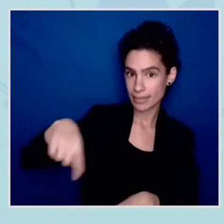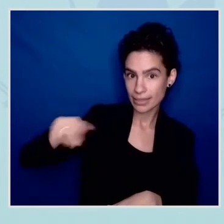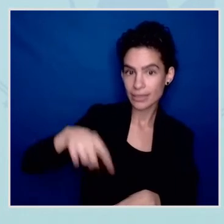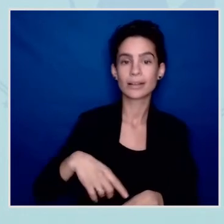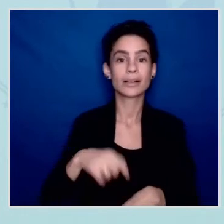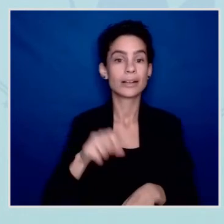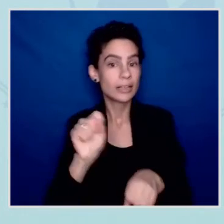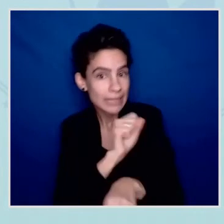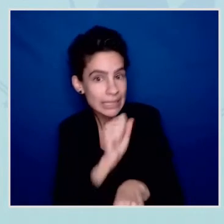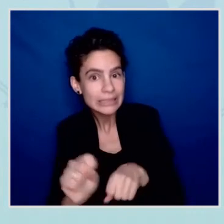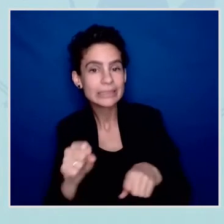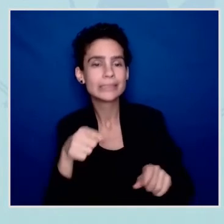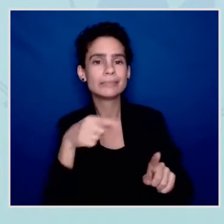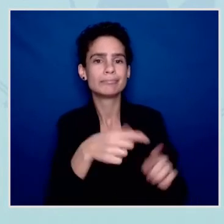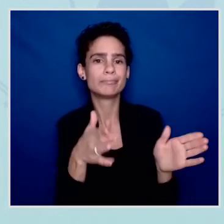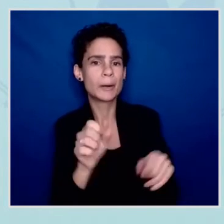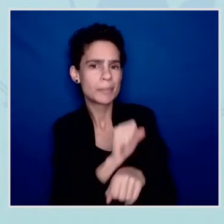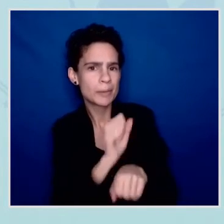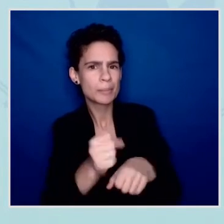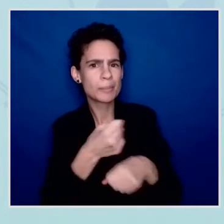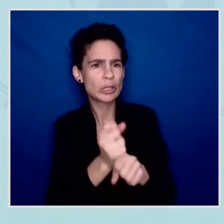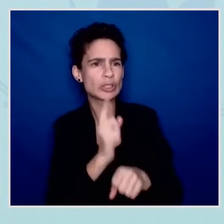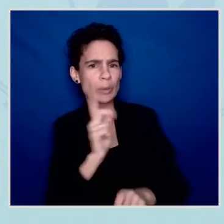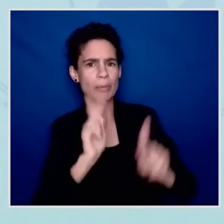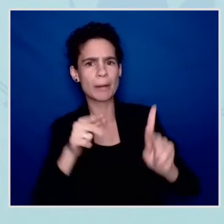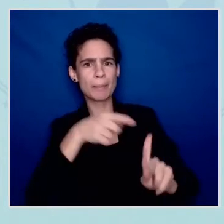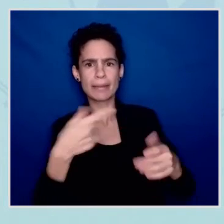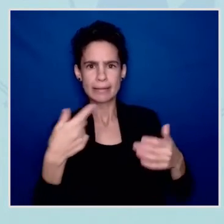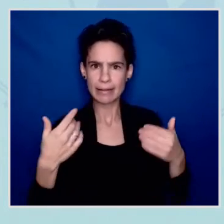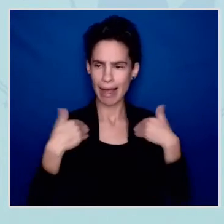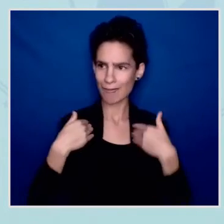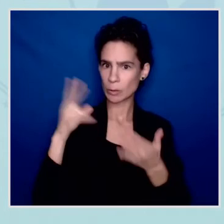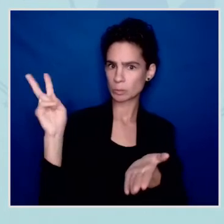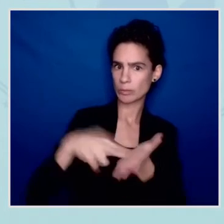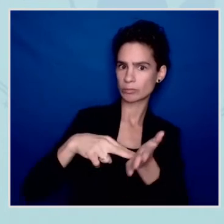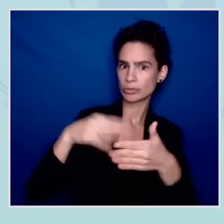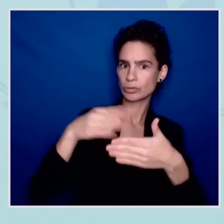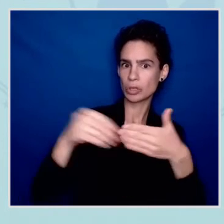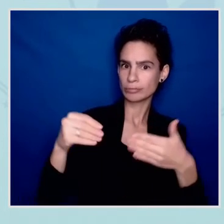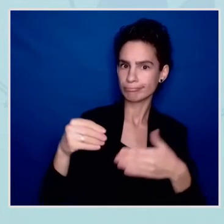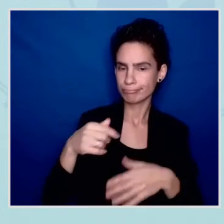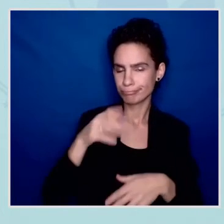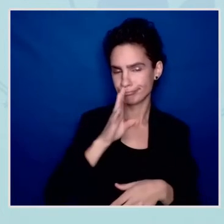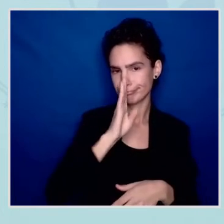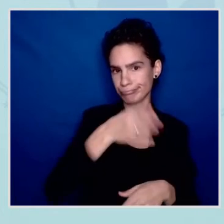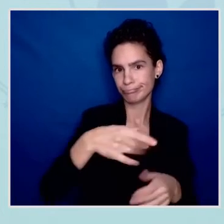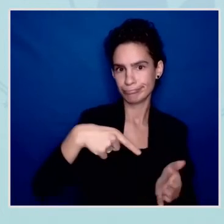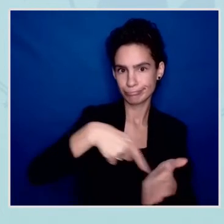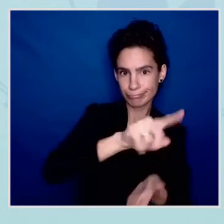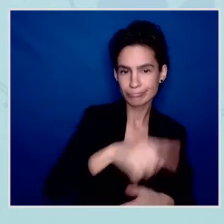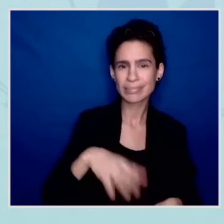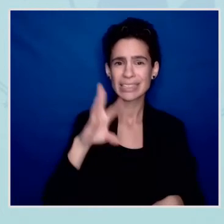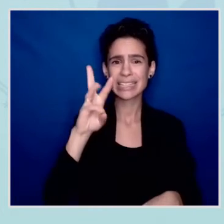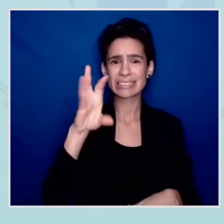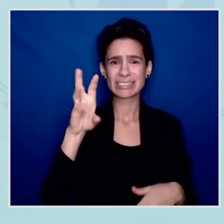WORKERS ON THE JOB.